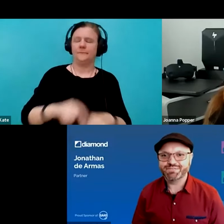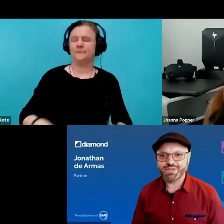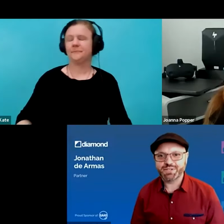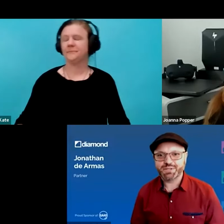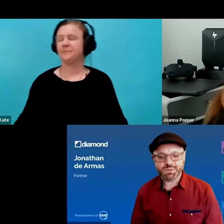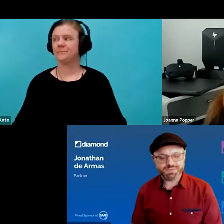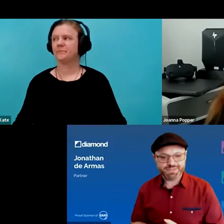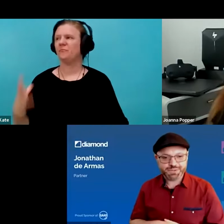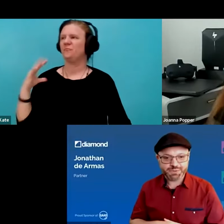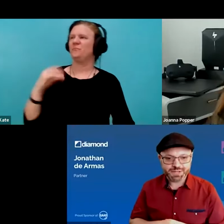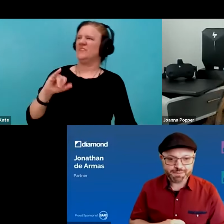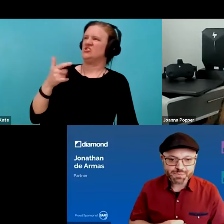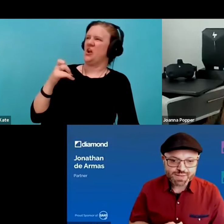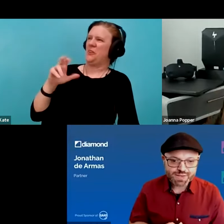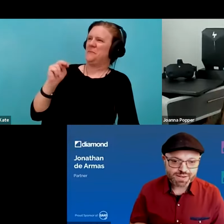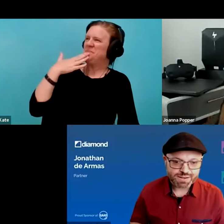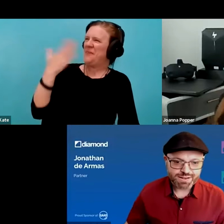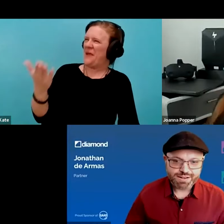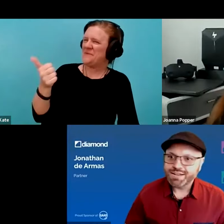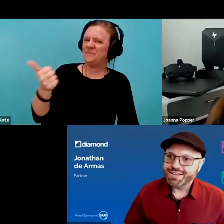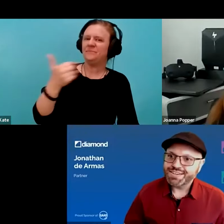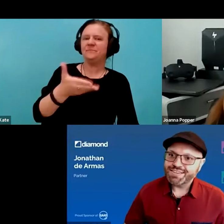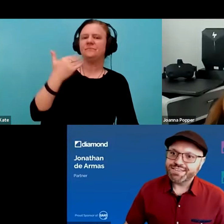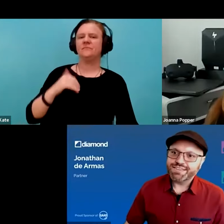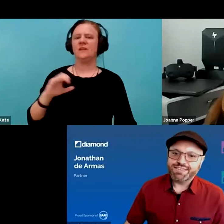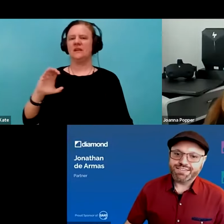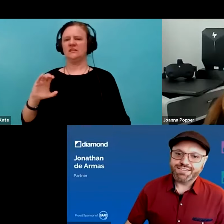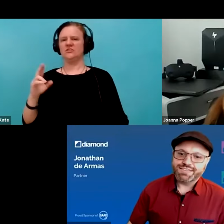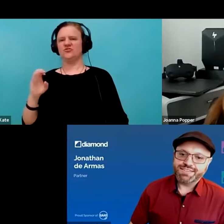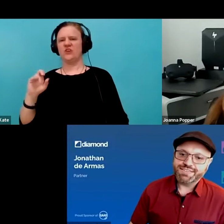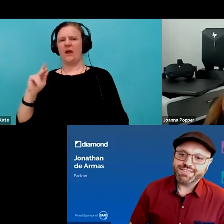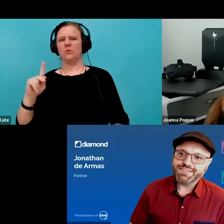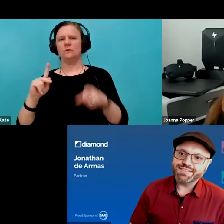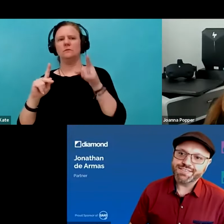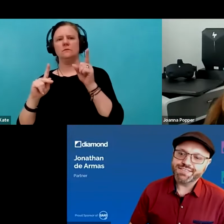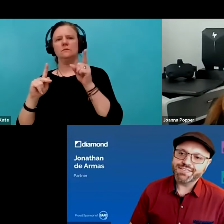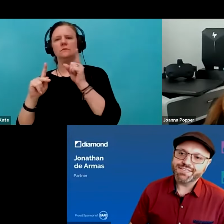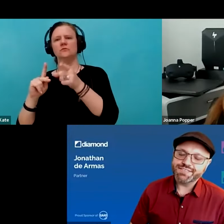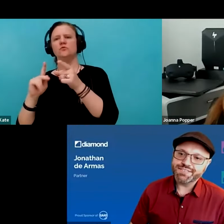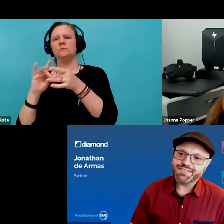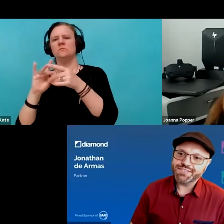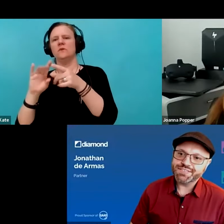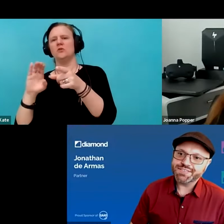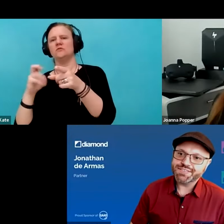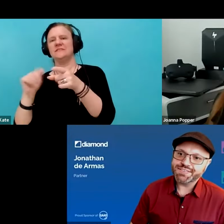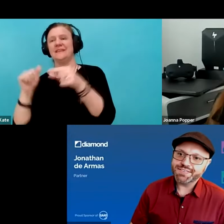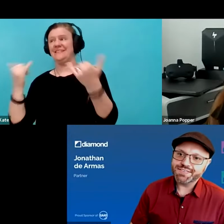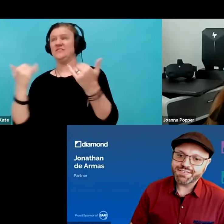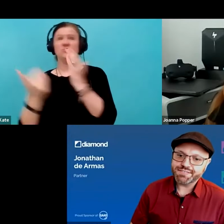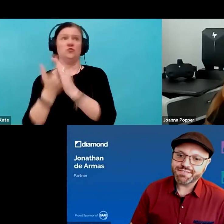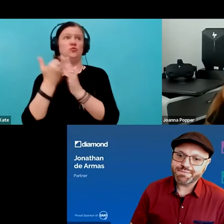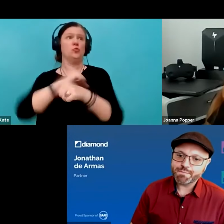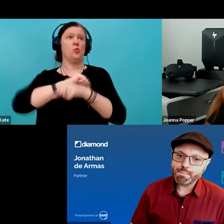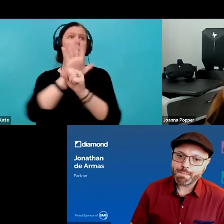Jonathan de Armas: Very cool. Very cool. Chadwick Turner: Thank you, Christina, you actually mentioned, we, we were talking earlier about in this new environment you're open for business you